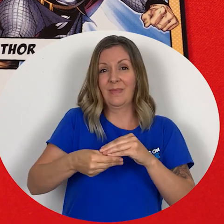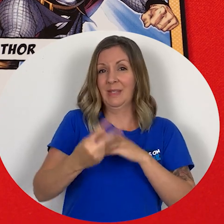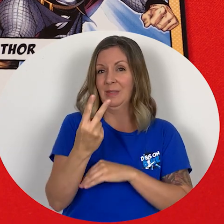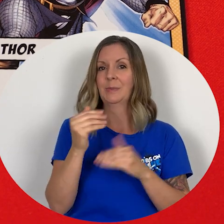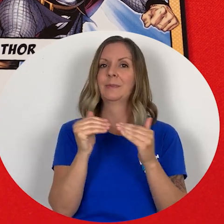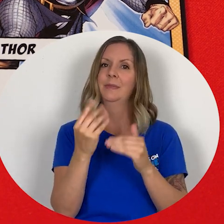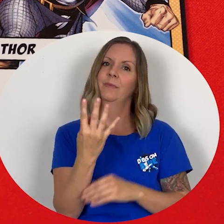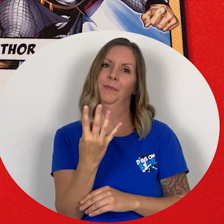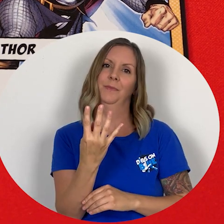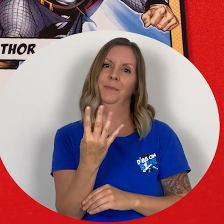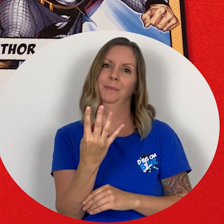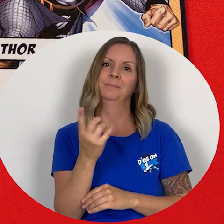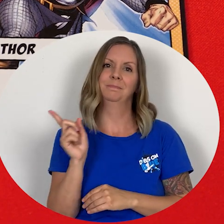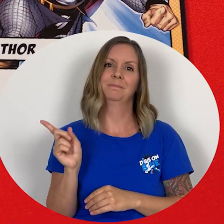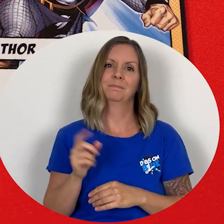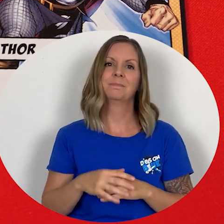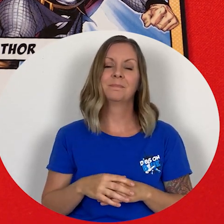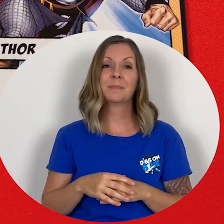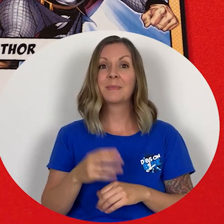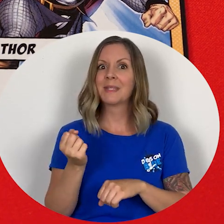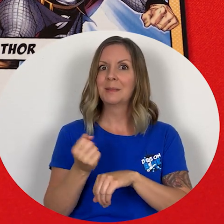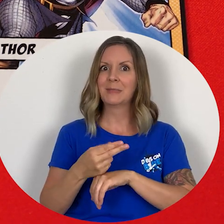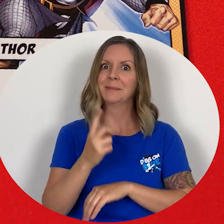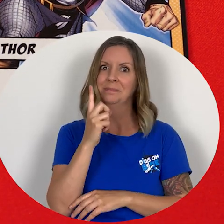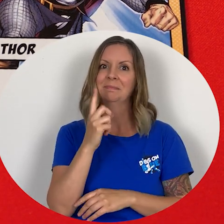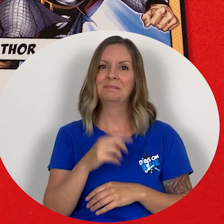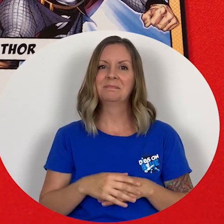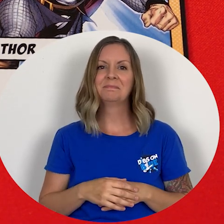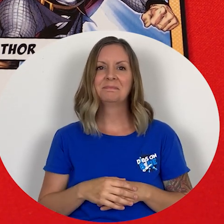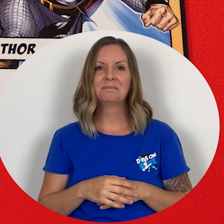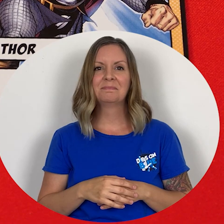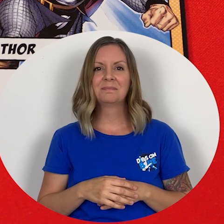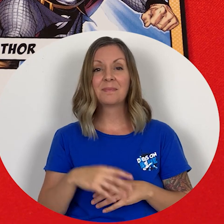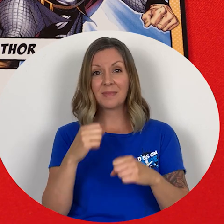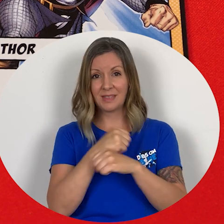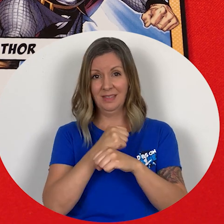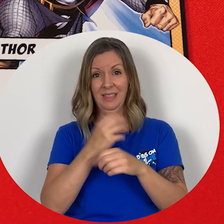value, giving them a total of 4, which would defeat Thor. Then, after a fight, you return